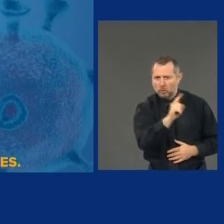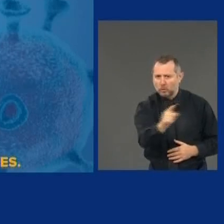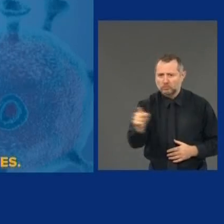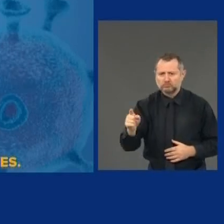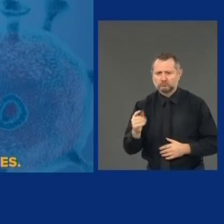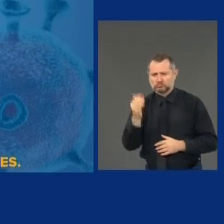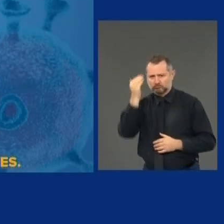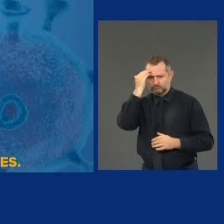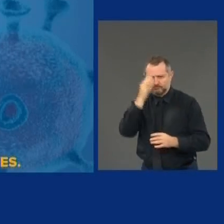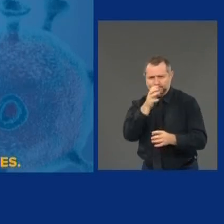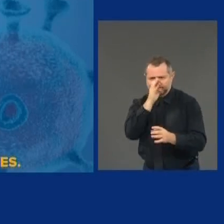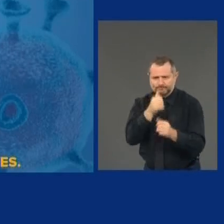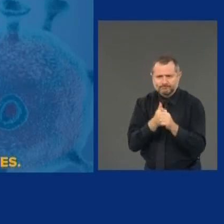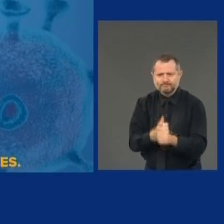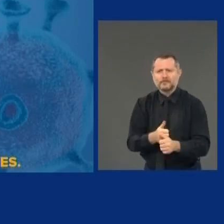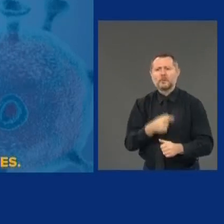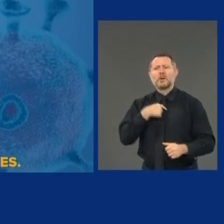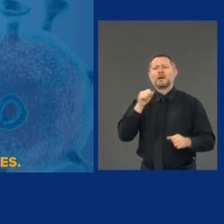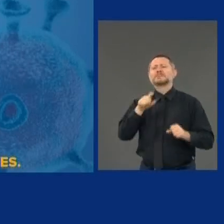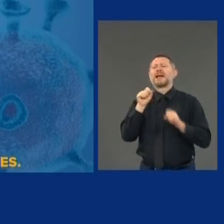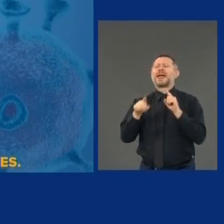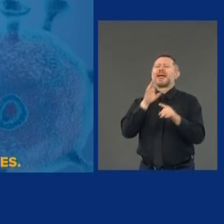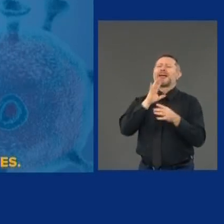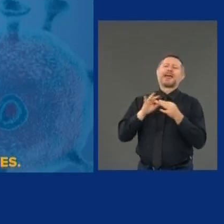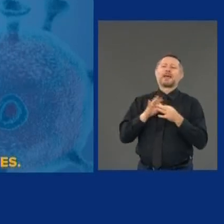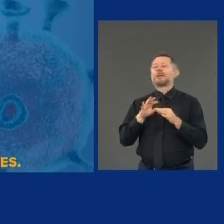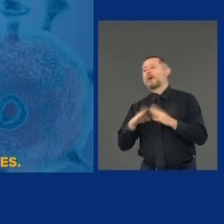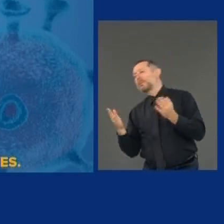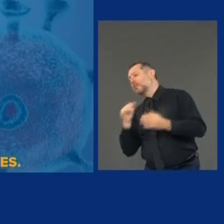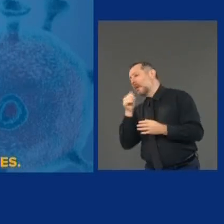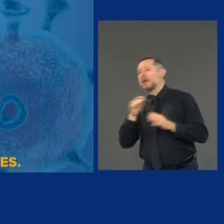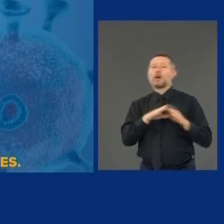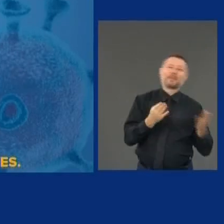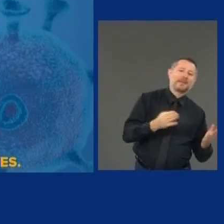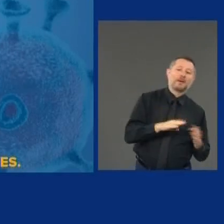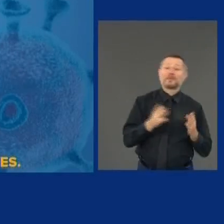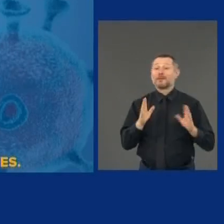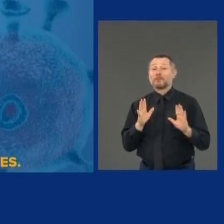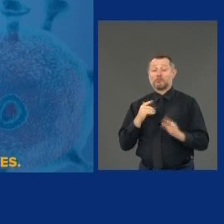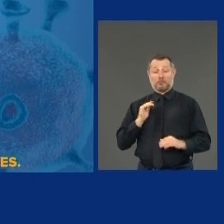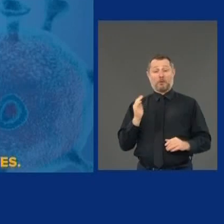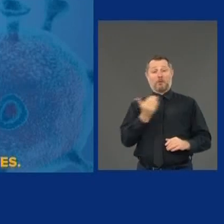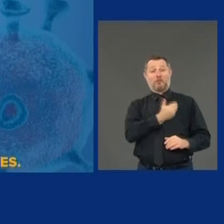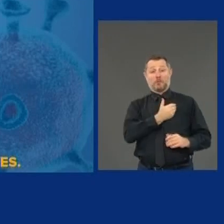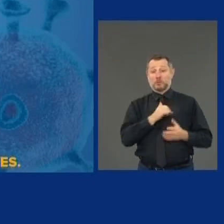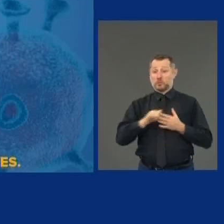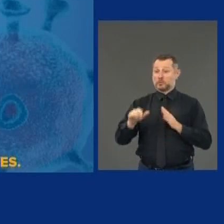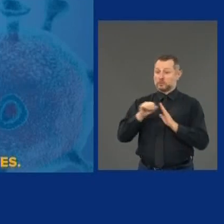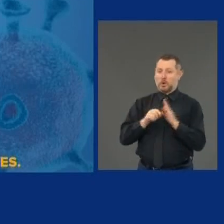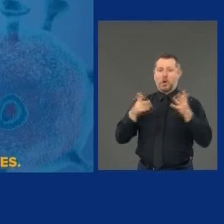BEEN SMART. AND THEY'VE BEEN DILIGENT. AND YOU CAN SAY REOPEN, NOT REOPEN.